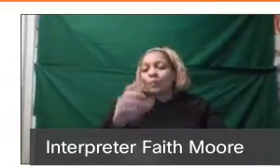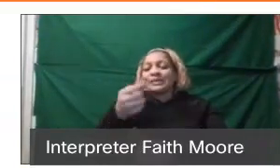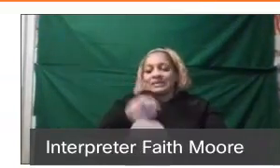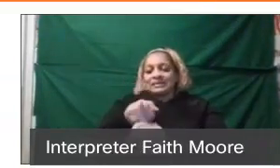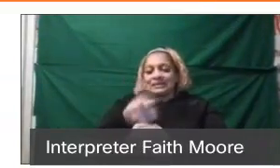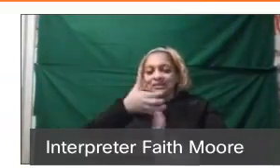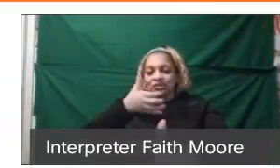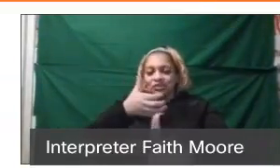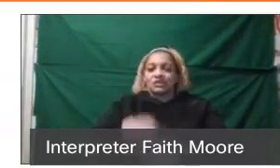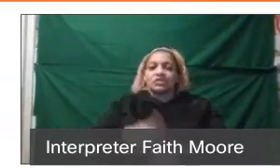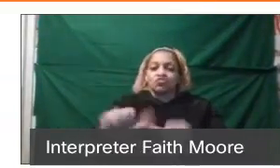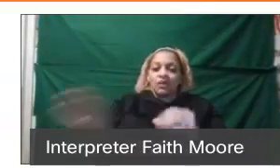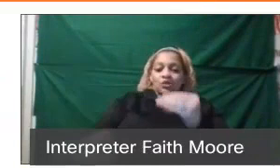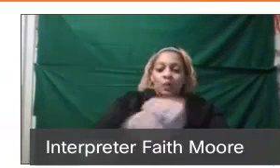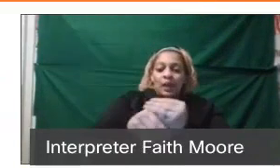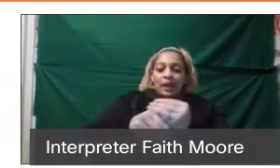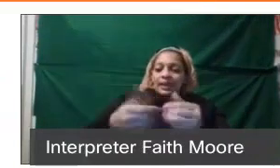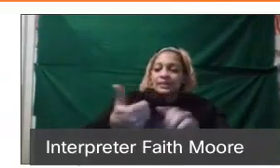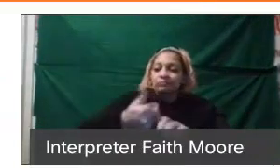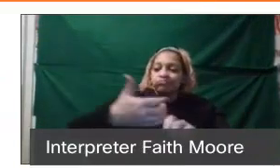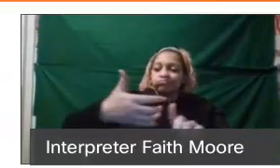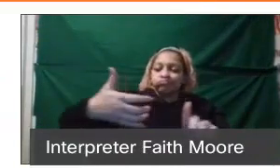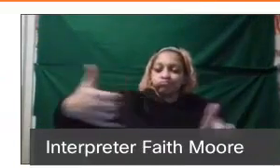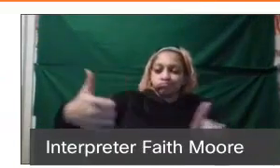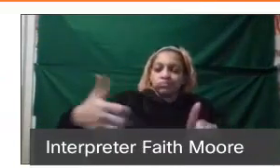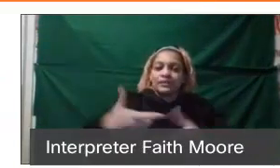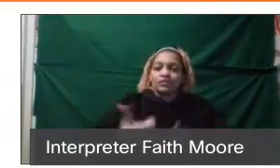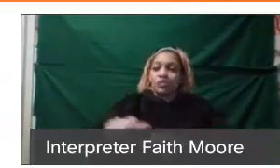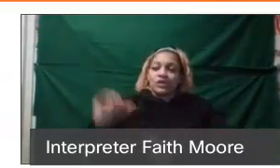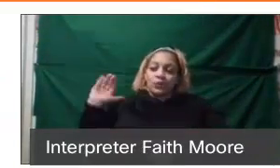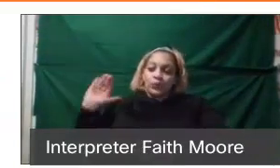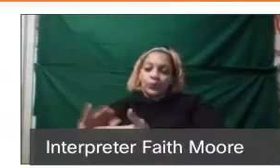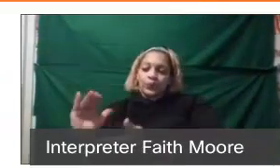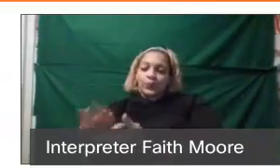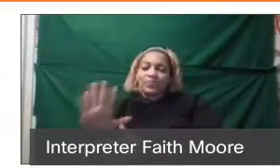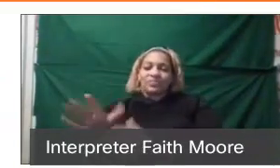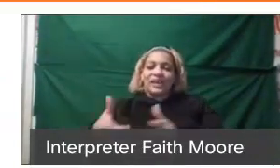To help with traffic call me and to reduce that crossing distance as much as possible.